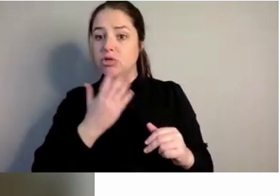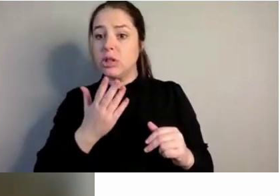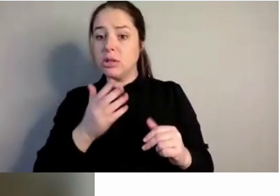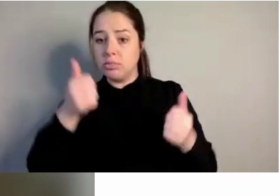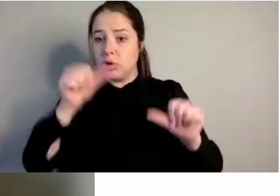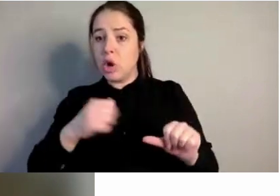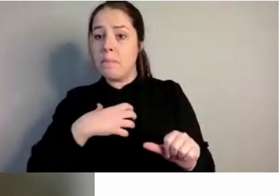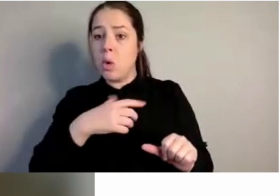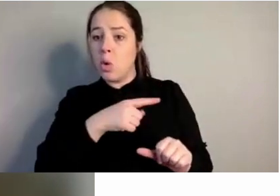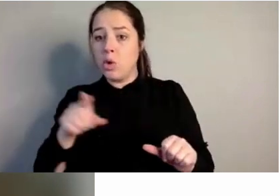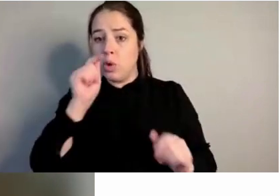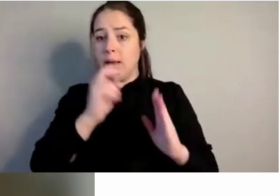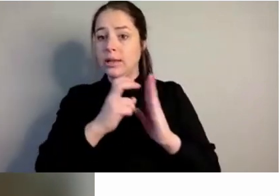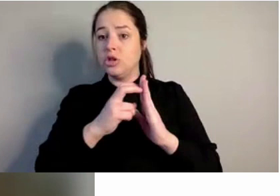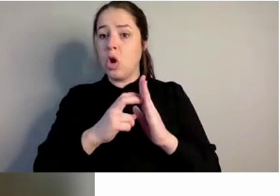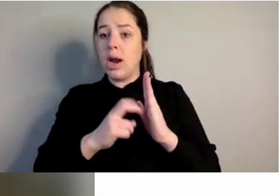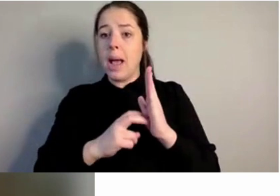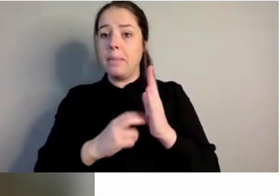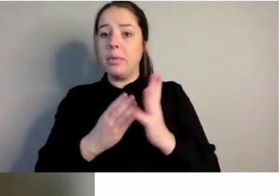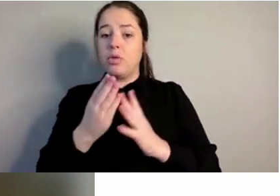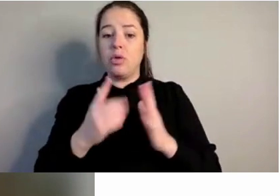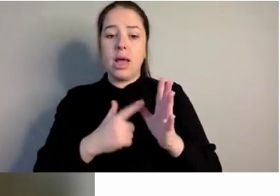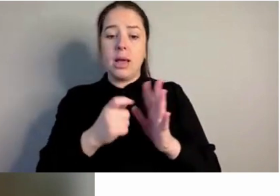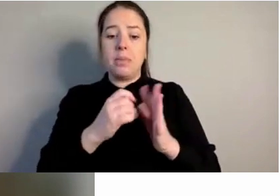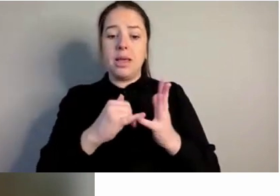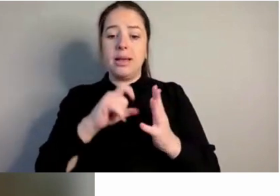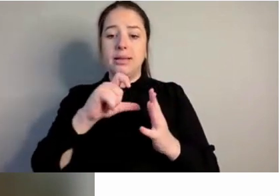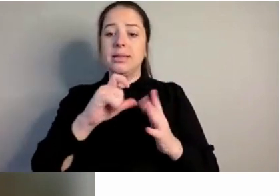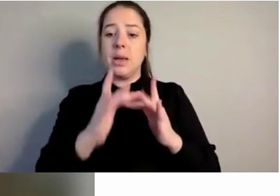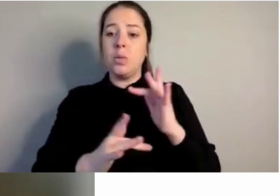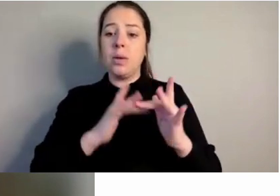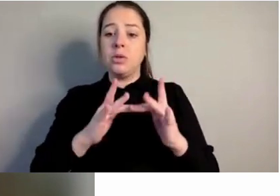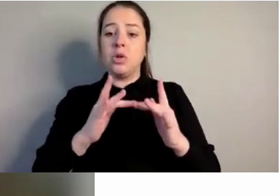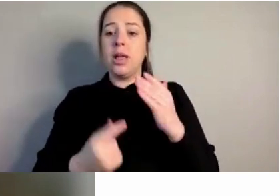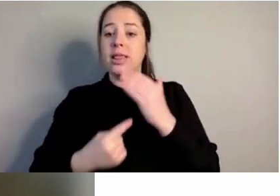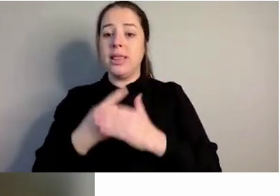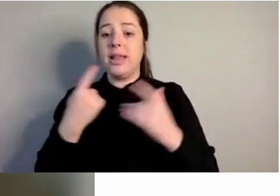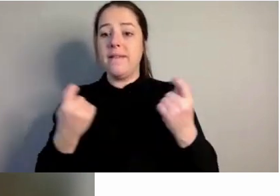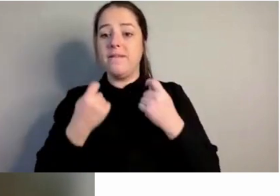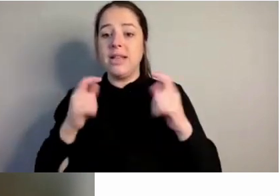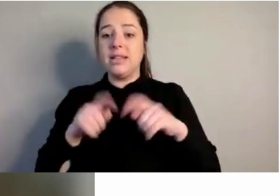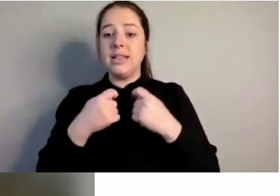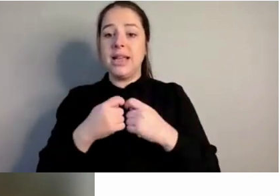you can sign up via the APSC website. The events team should be putting the URL in the chat function now for you.